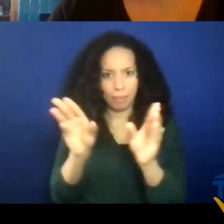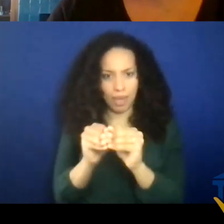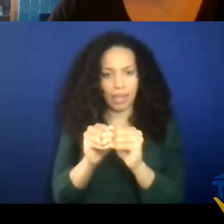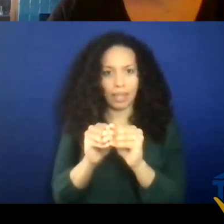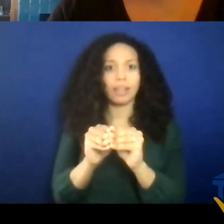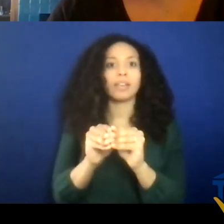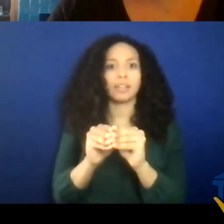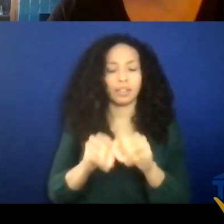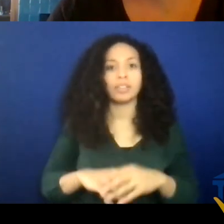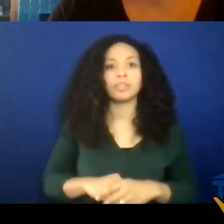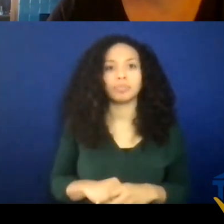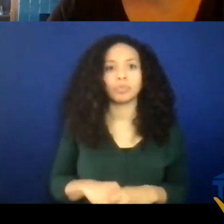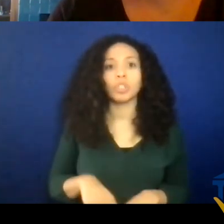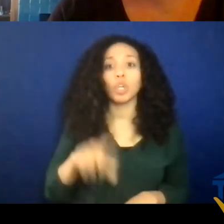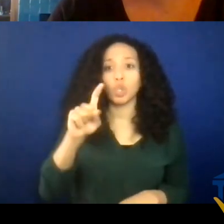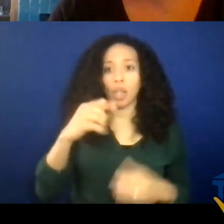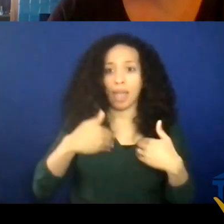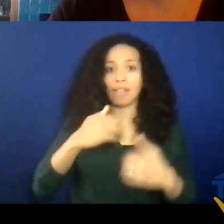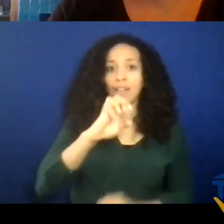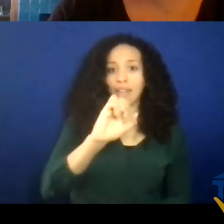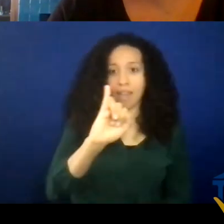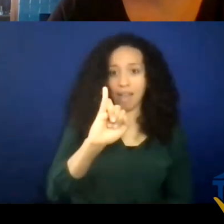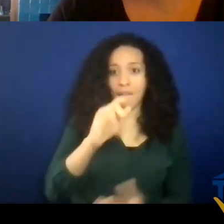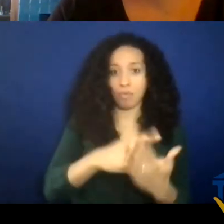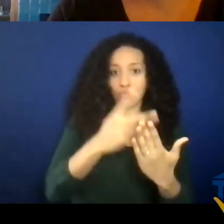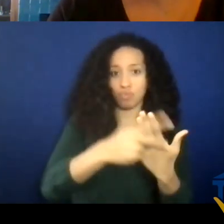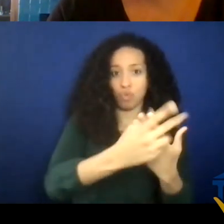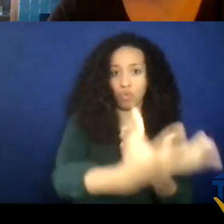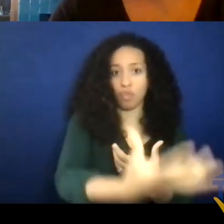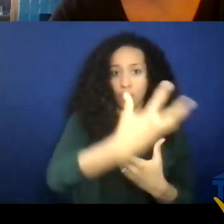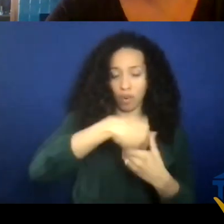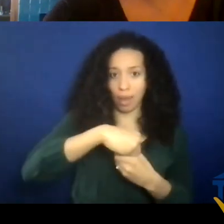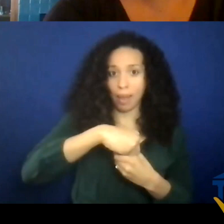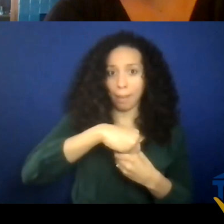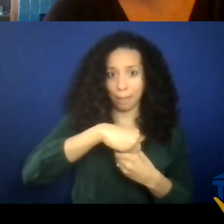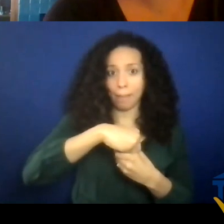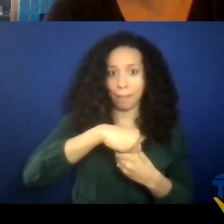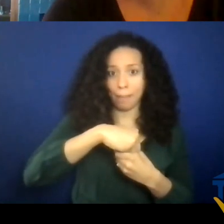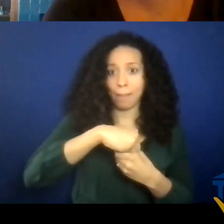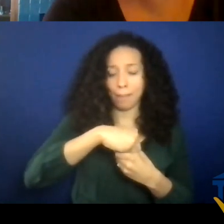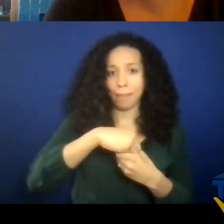early intervention program which is commonly a, um, an intermediate unit in Pennsylvania